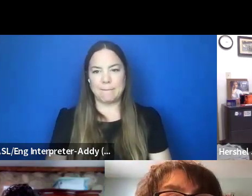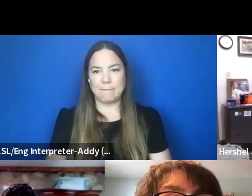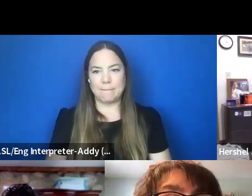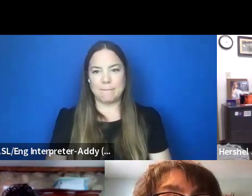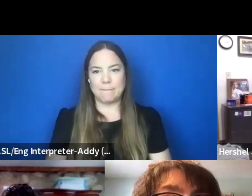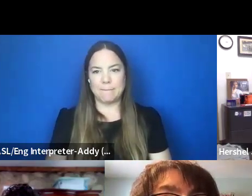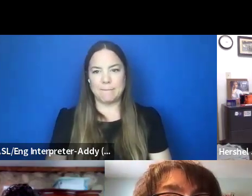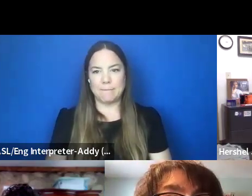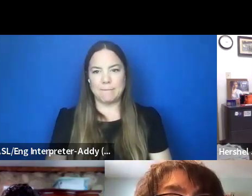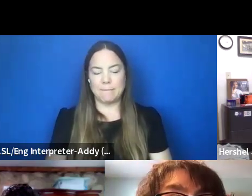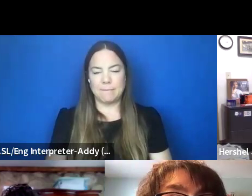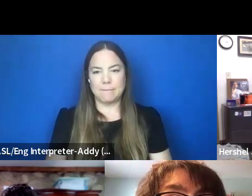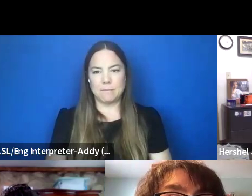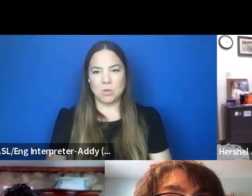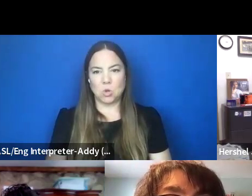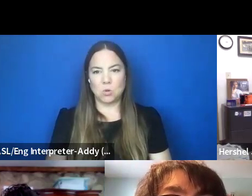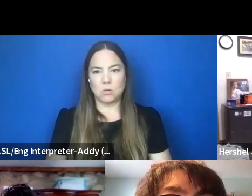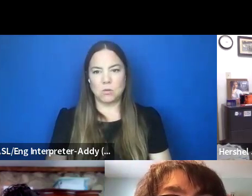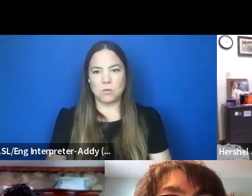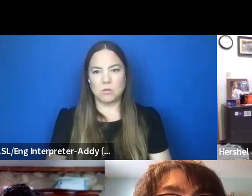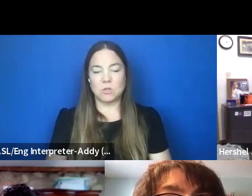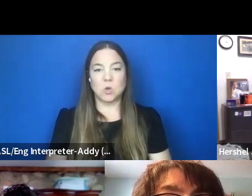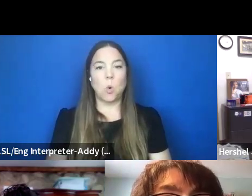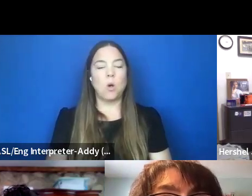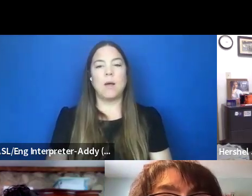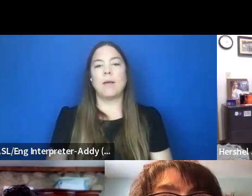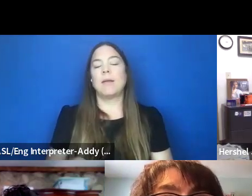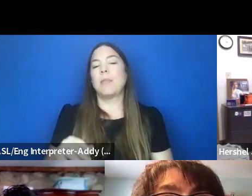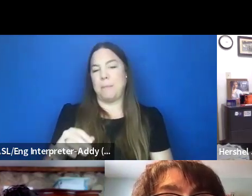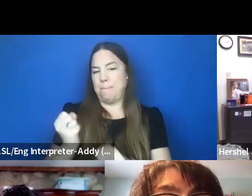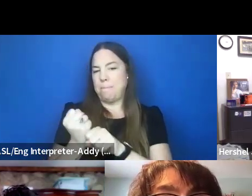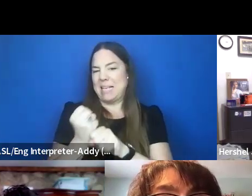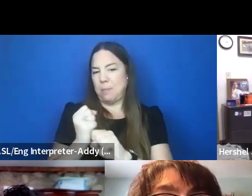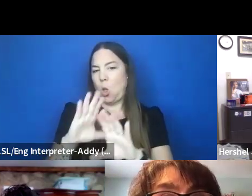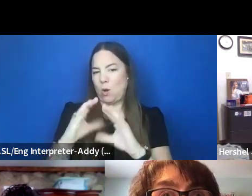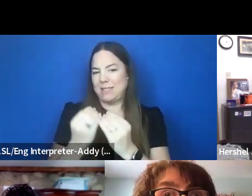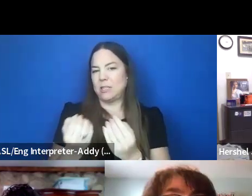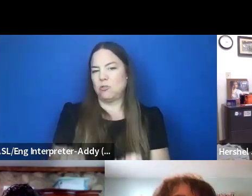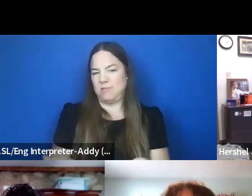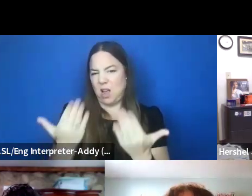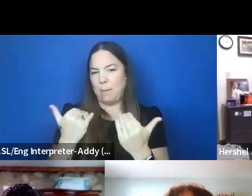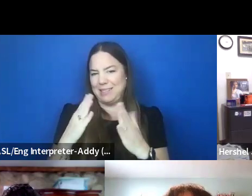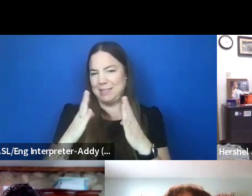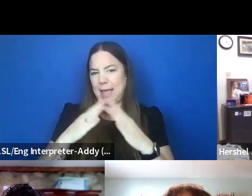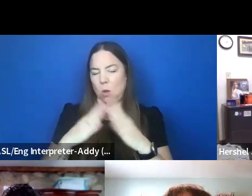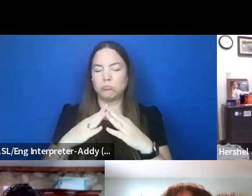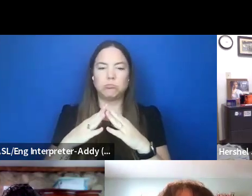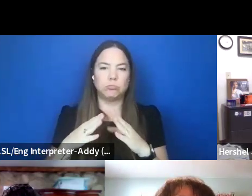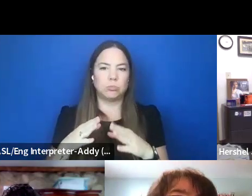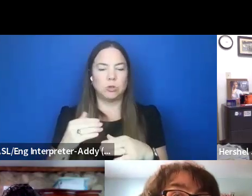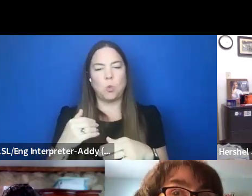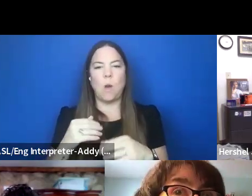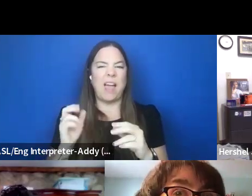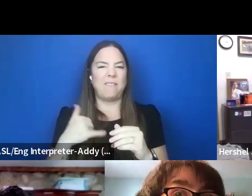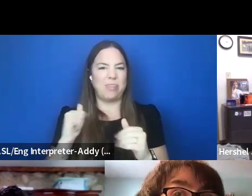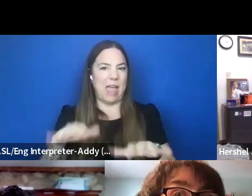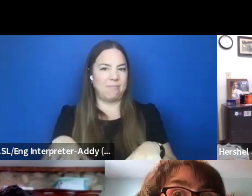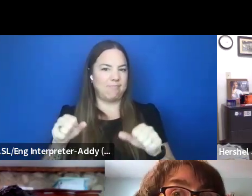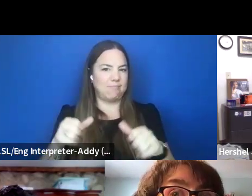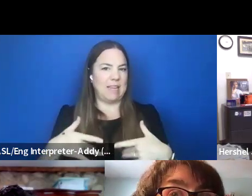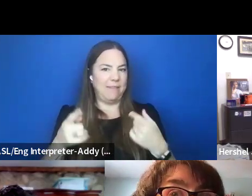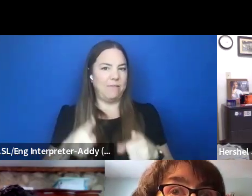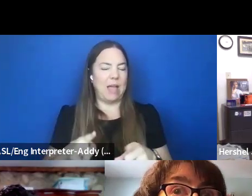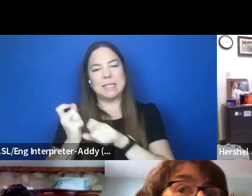Adeleigh Belyeu: the alternative baseball organization. So they're coming into town to do their swinging for community inclusion. A number of our